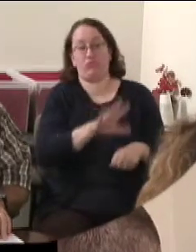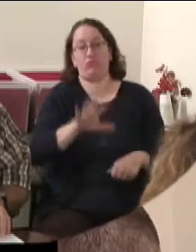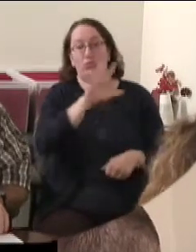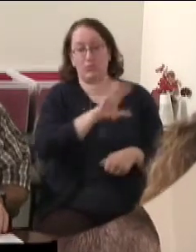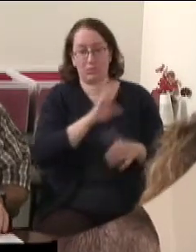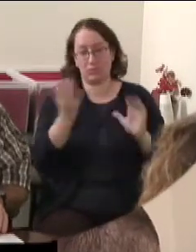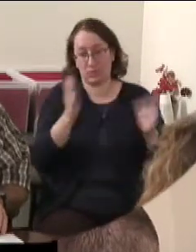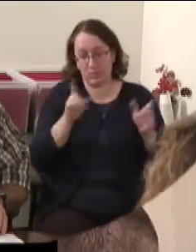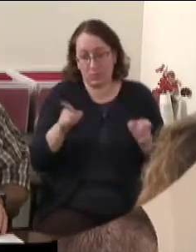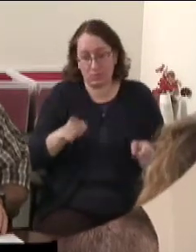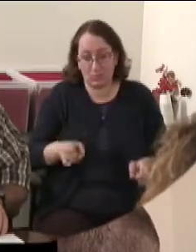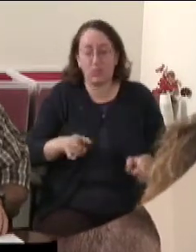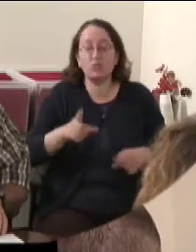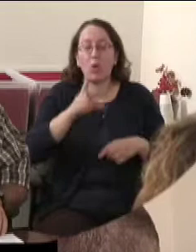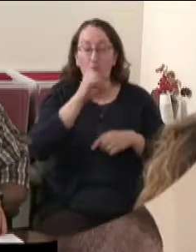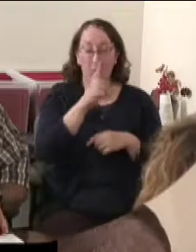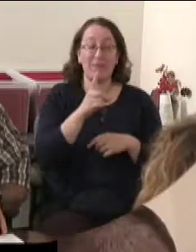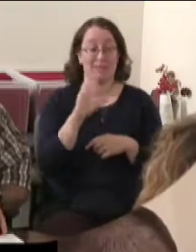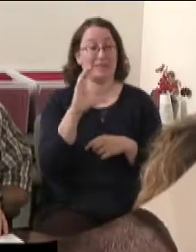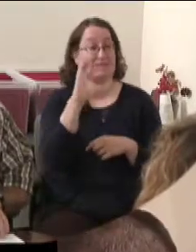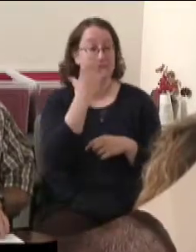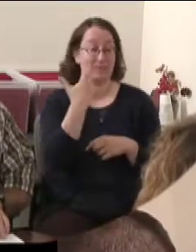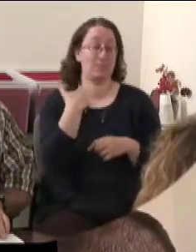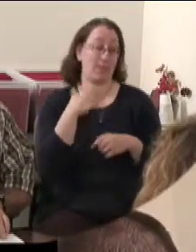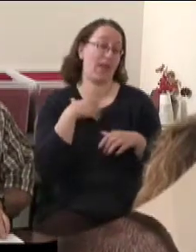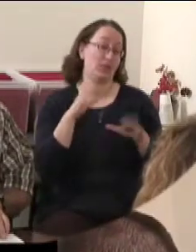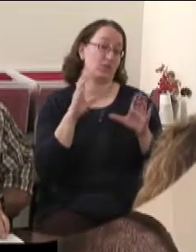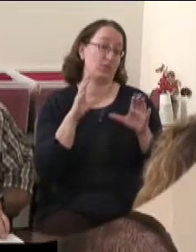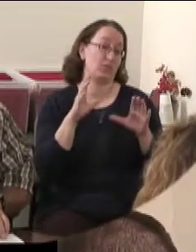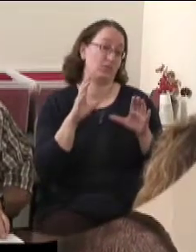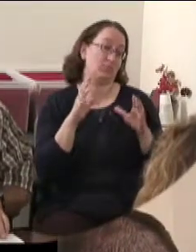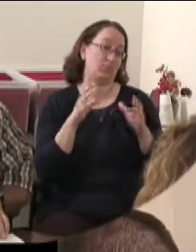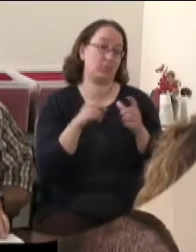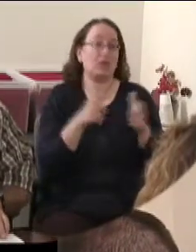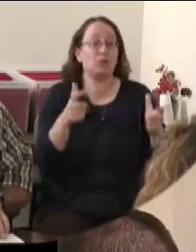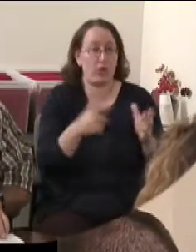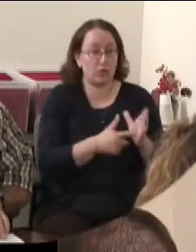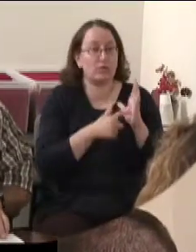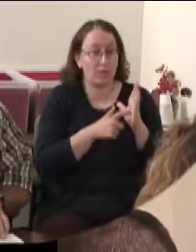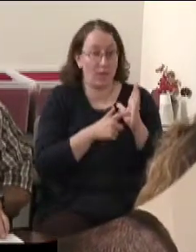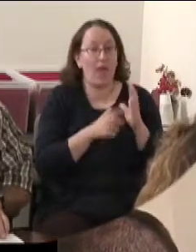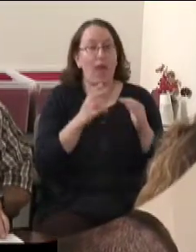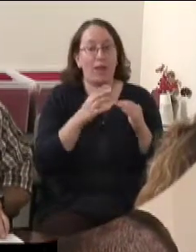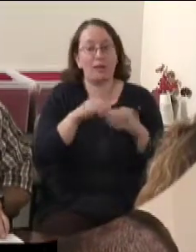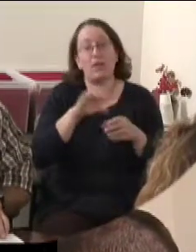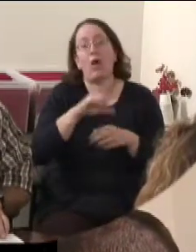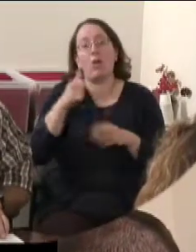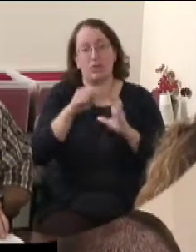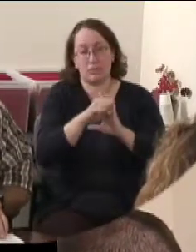So it almost seems like there's a greater demand in other states